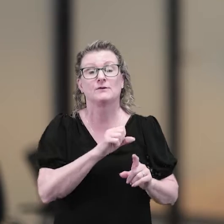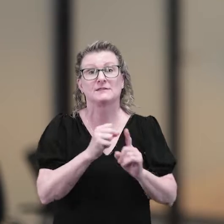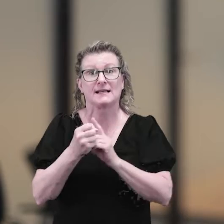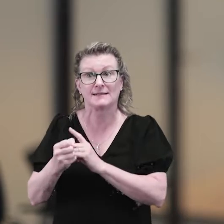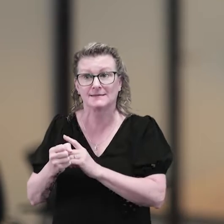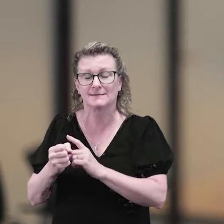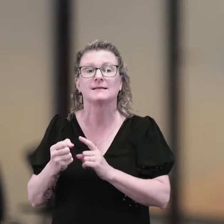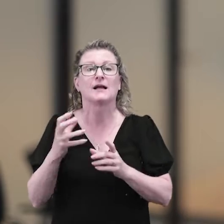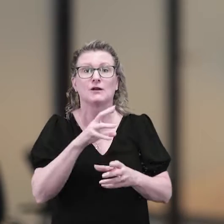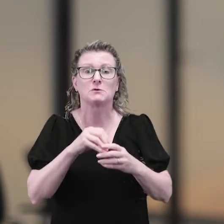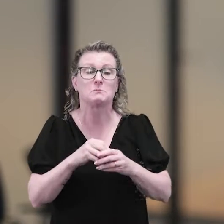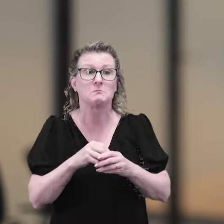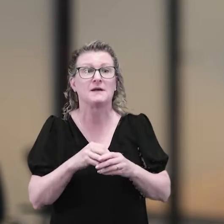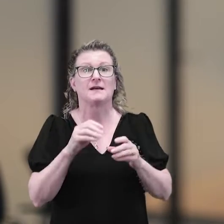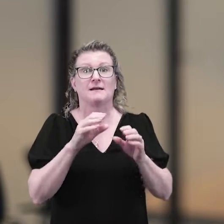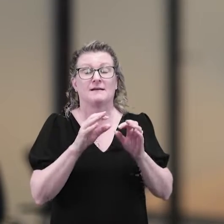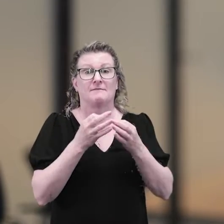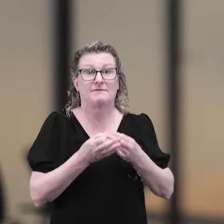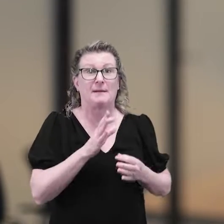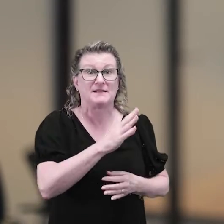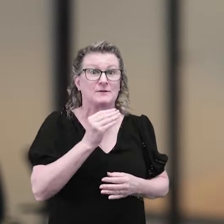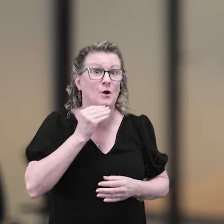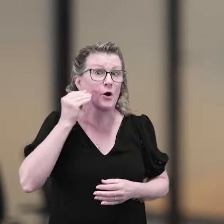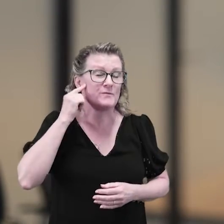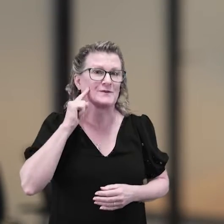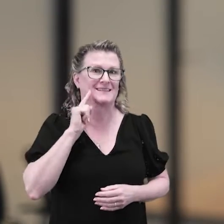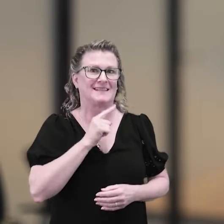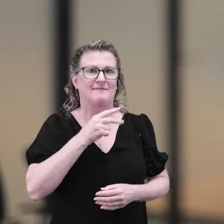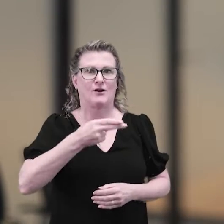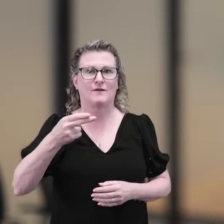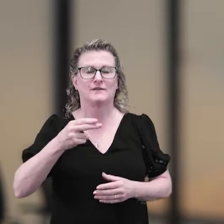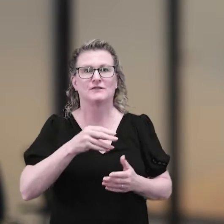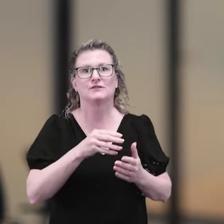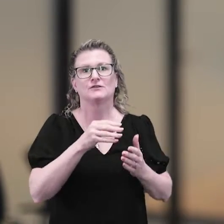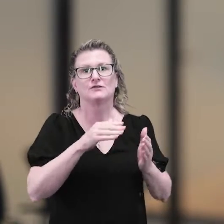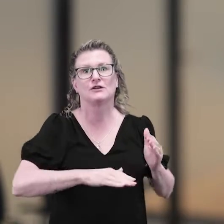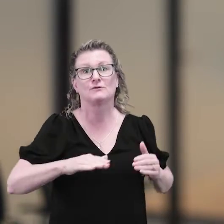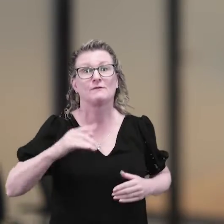Other settings include the homes of families for deaf and hard of hearing children with our parent